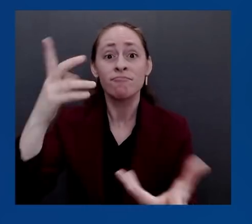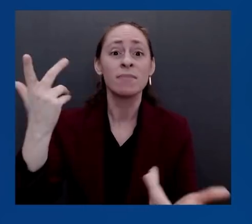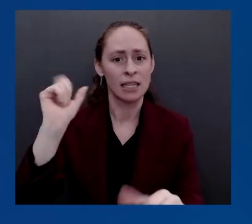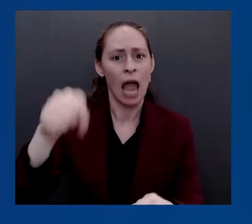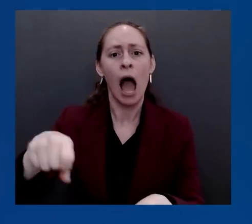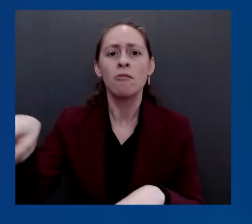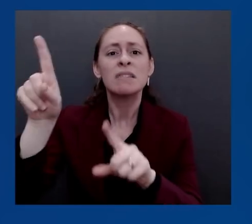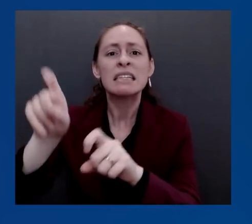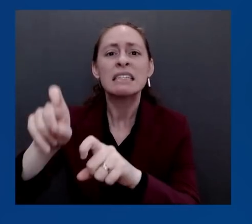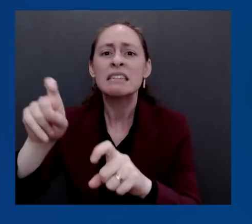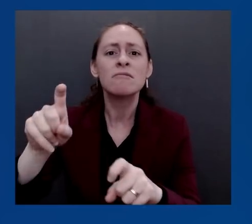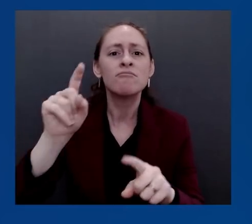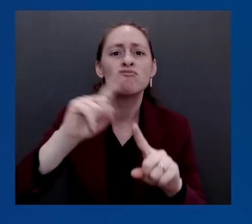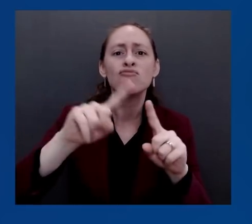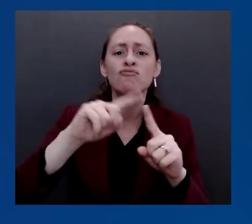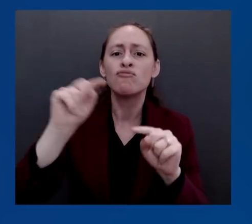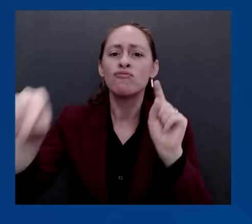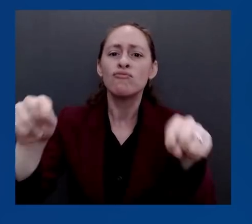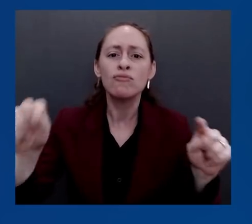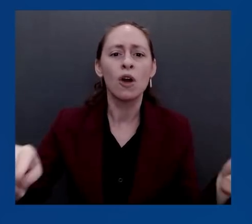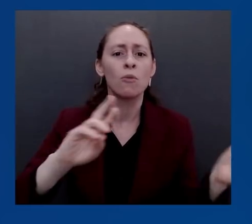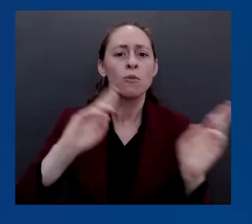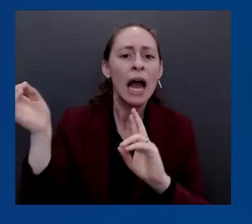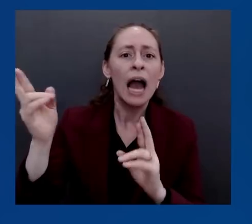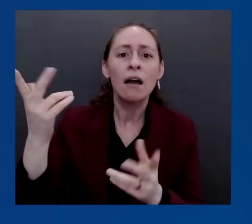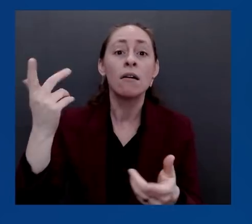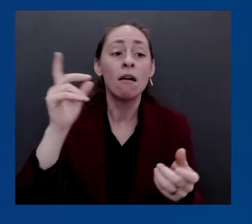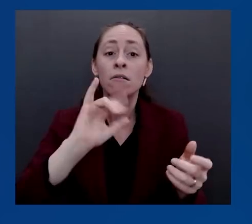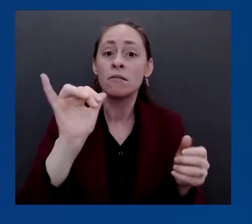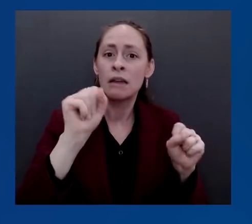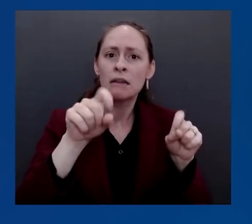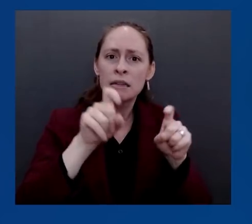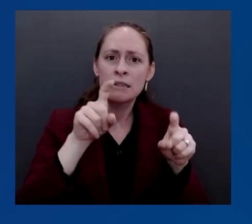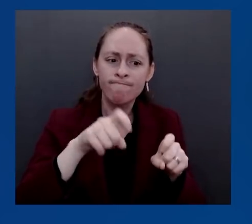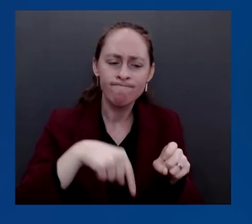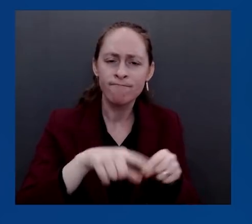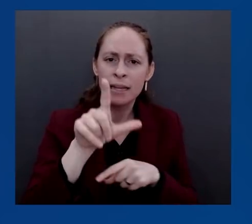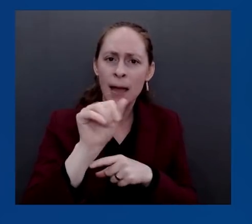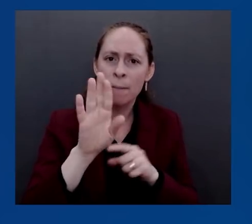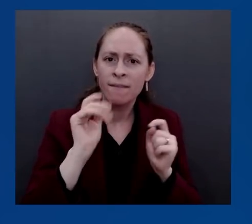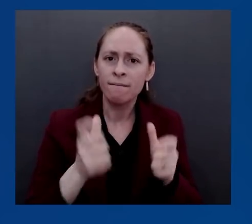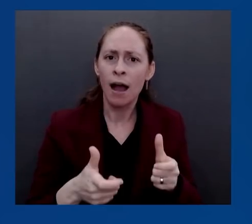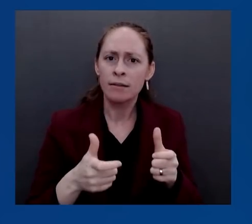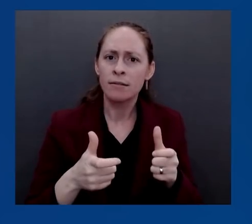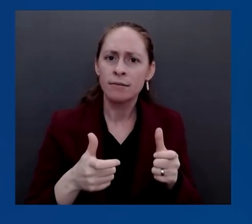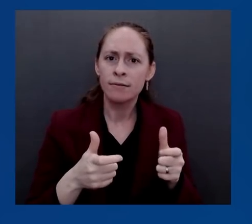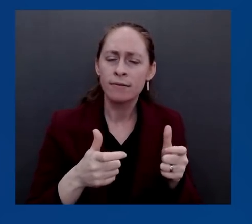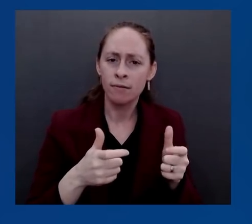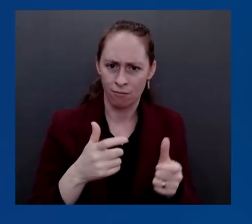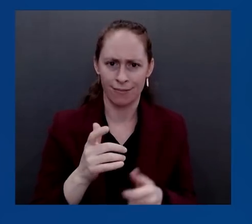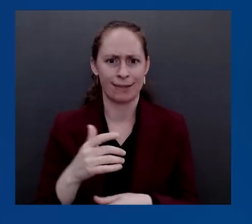And there's no question the significant overall national testing capacity that we now have is a direct result of administration's actions.